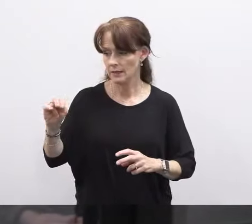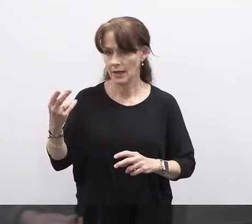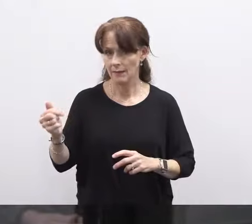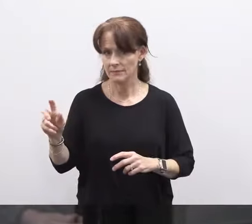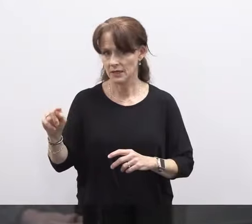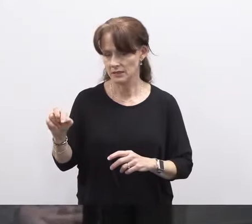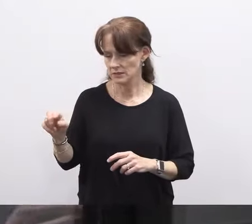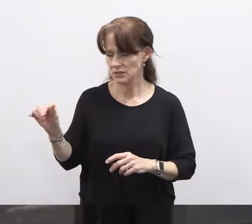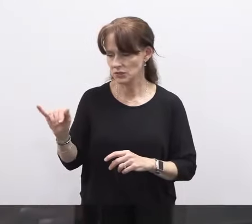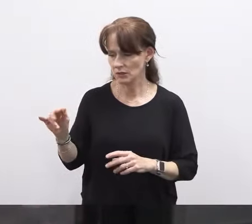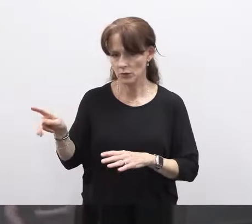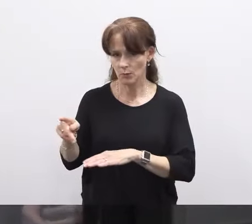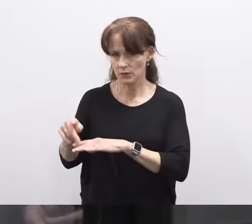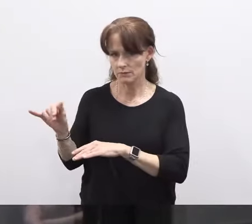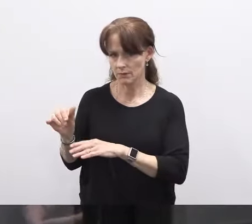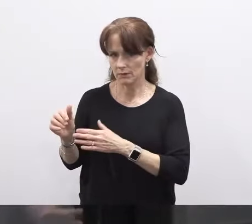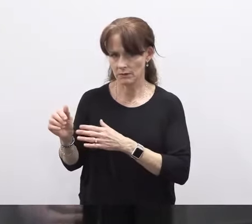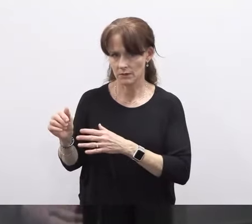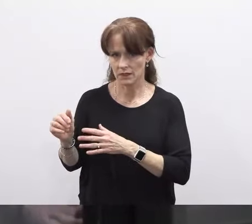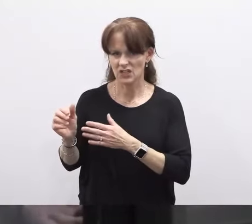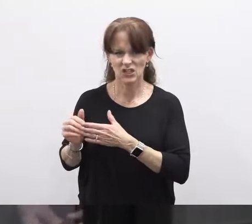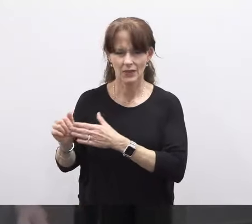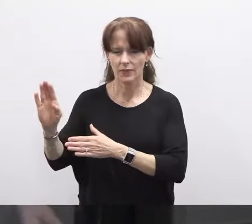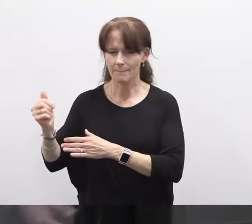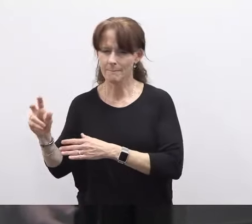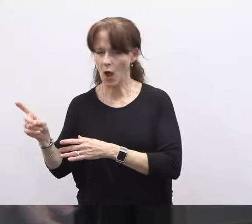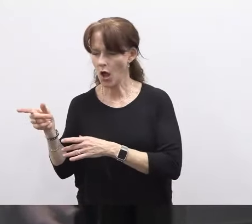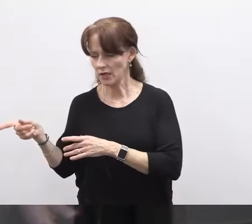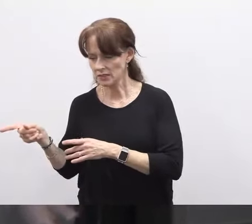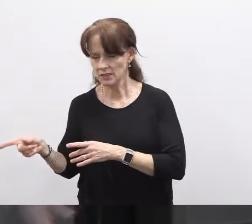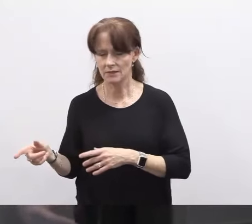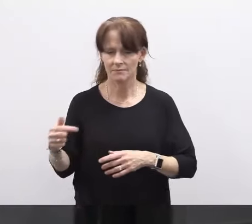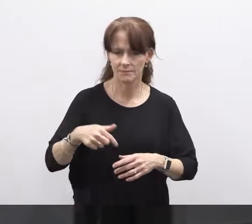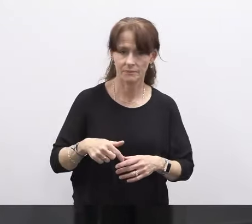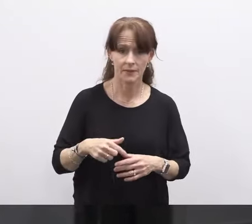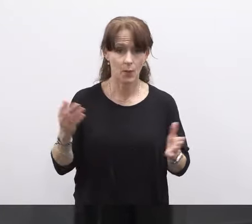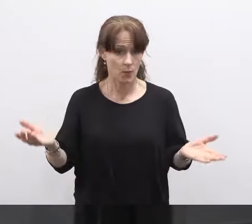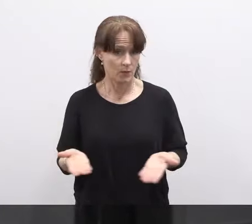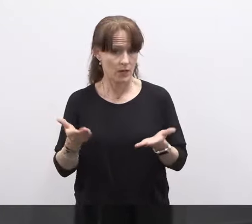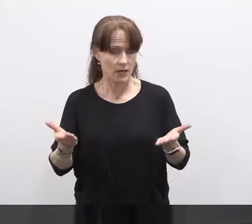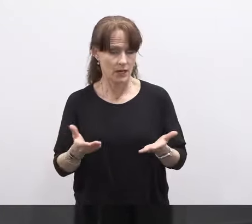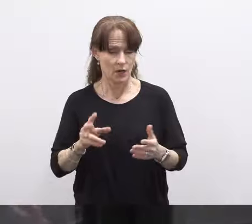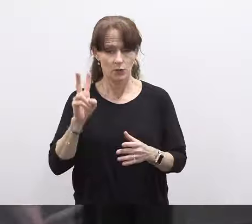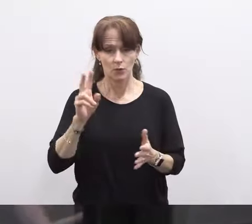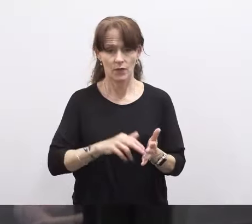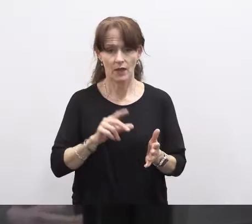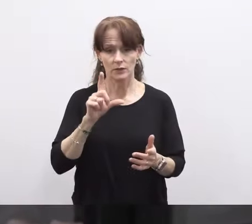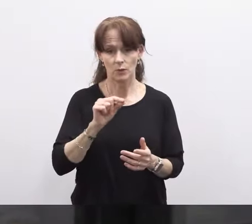She's also a principal, she led the bond audit. So we were engaged to perform the 2020-21 audits